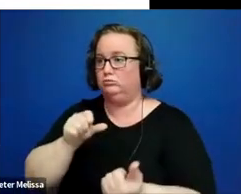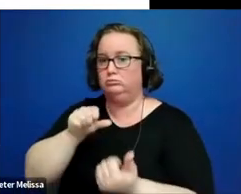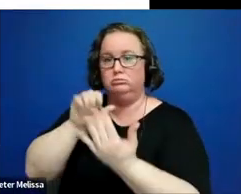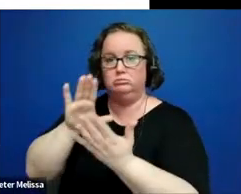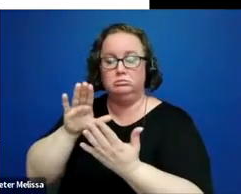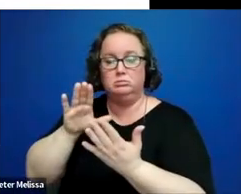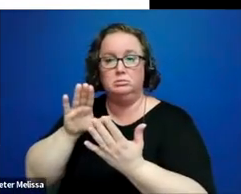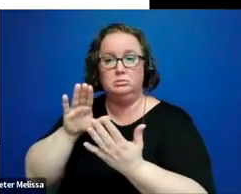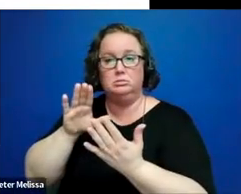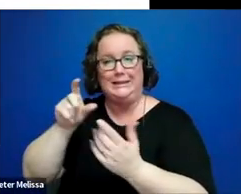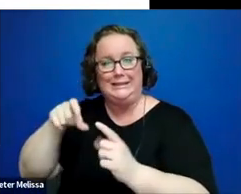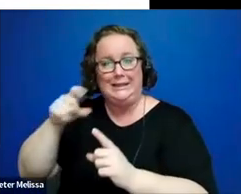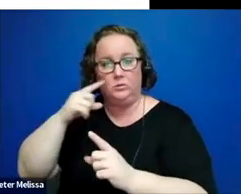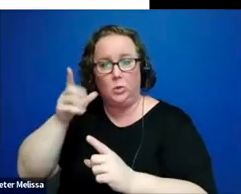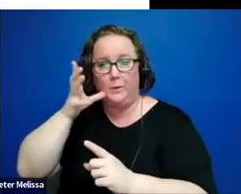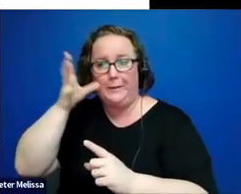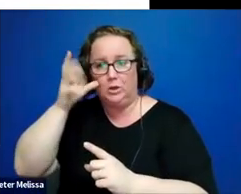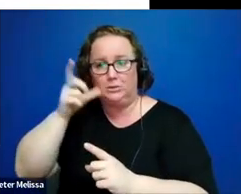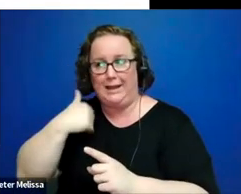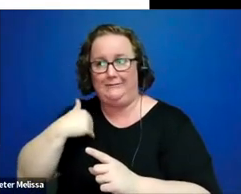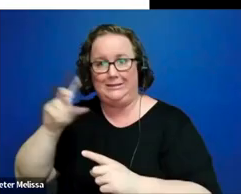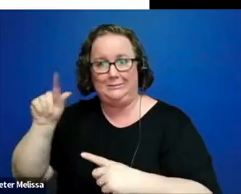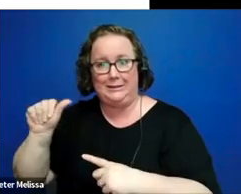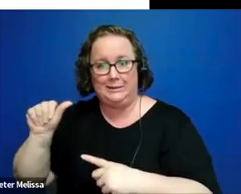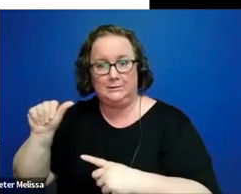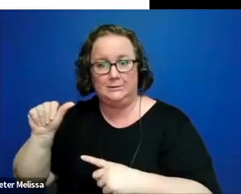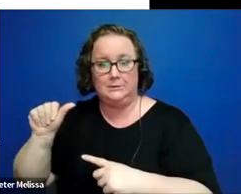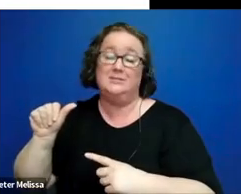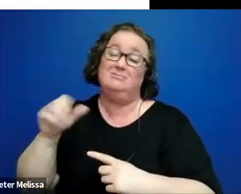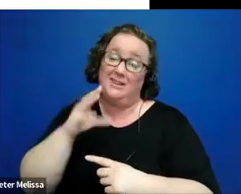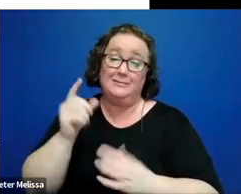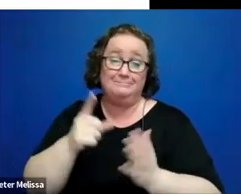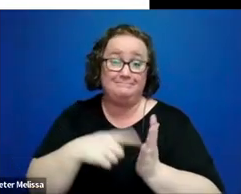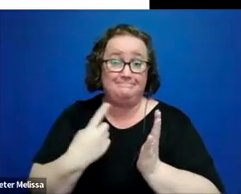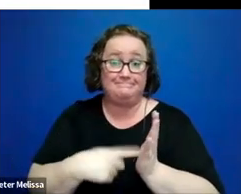with disabilities. And in some cases, aren't really